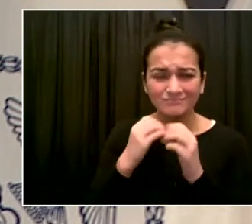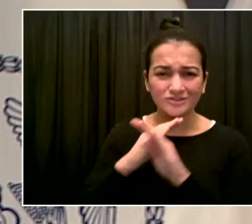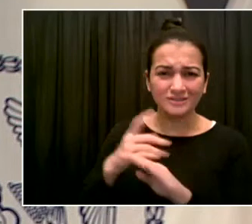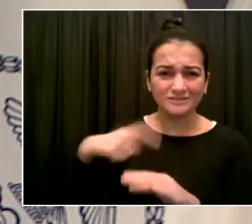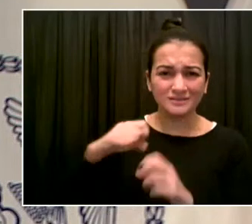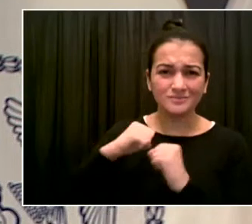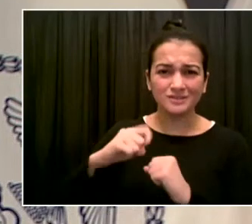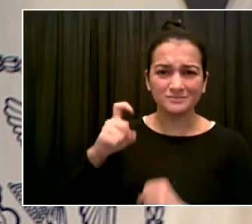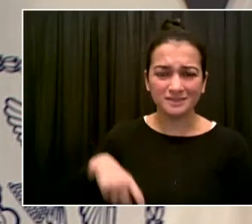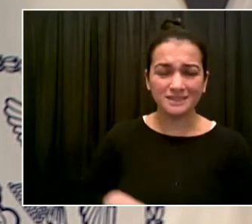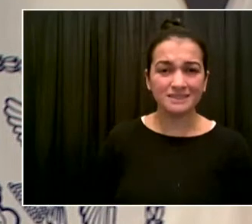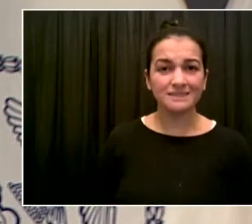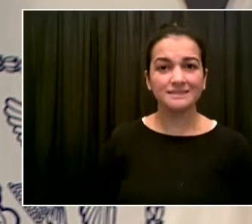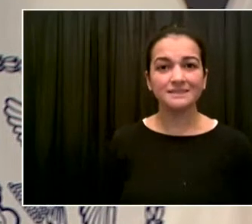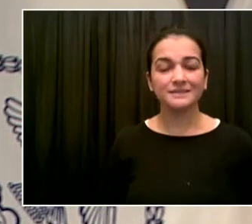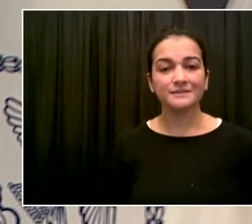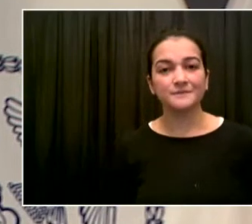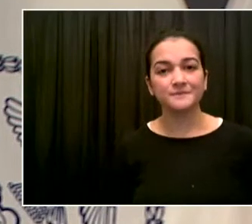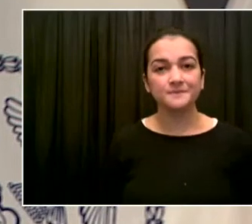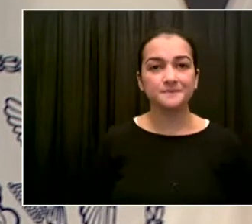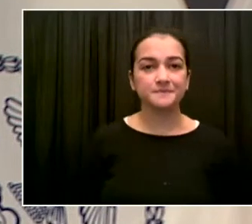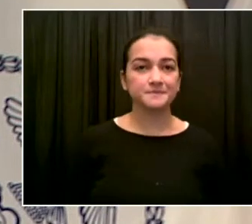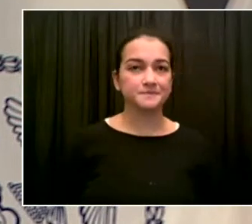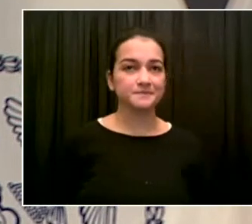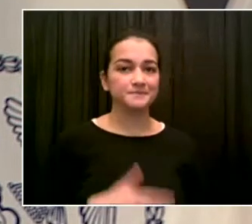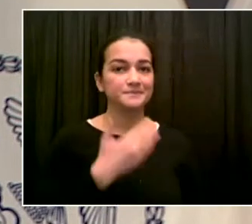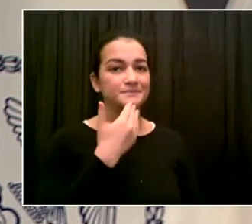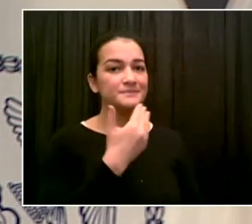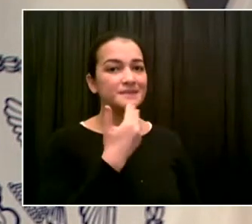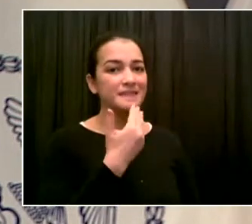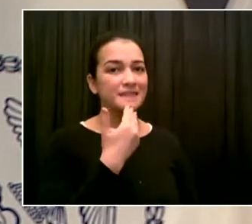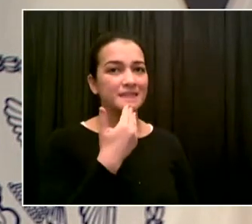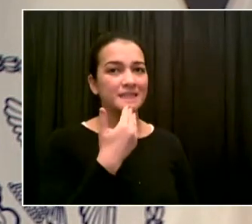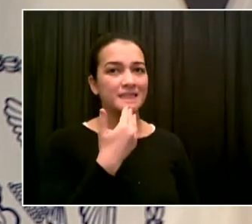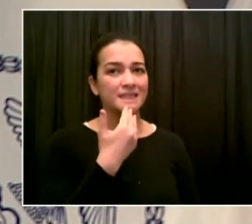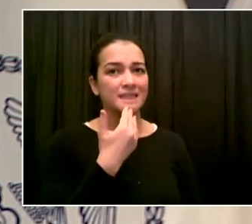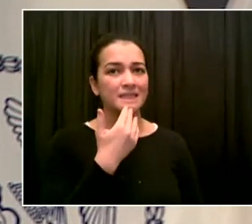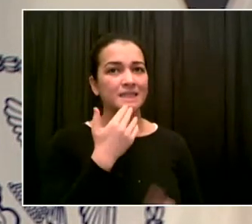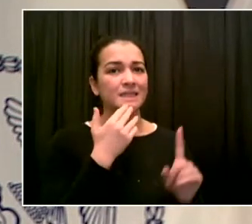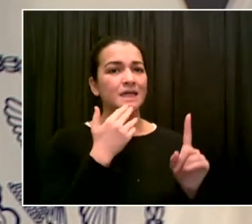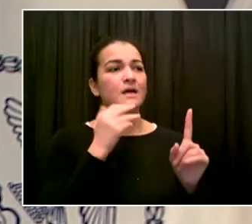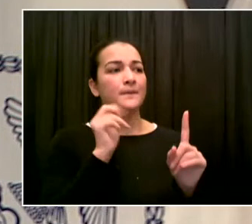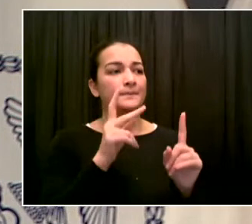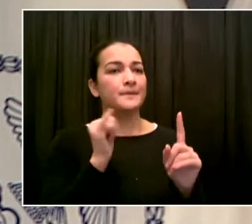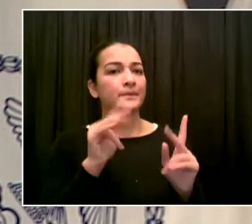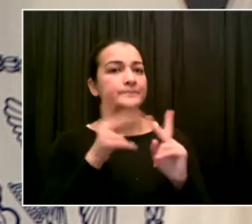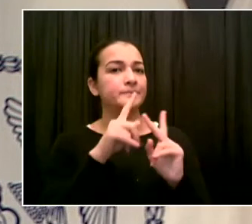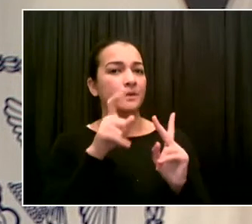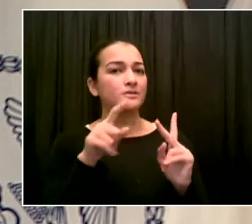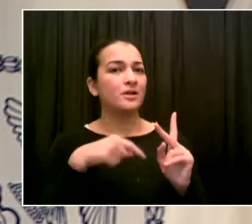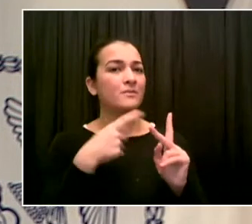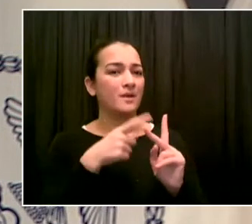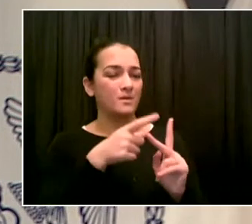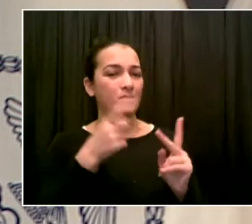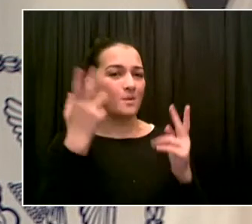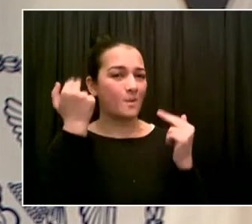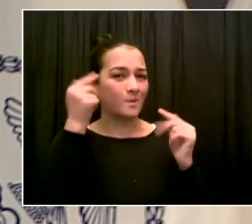THFE URTUE AND THAT IS A CRUCIALIS SUE. FOLLOWING UP ON THE QUESTION